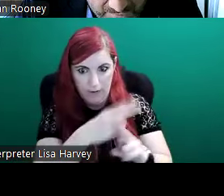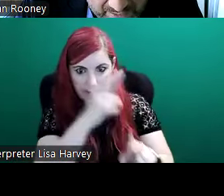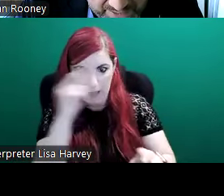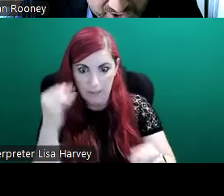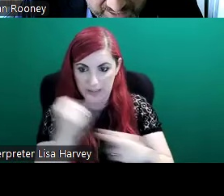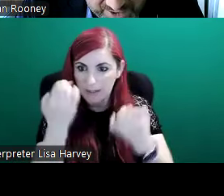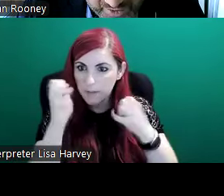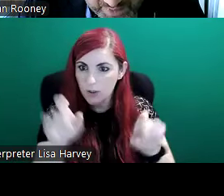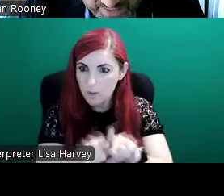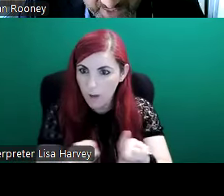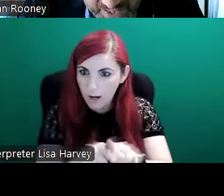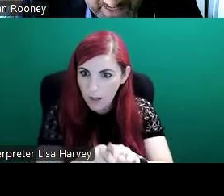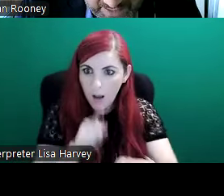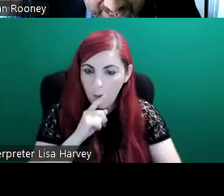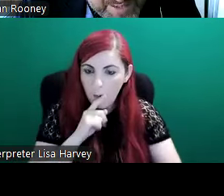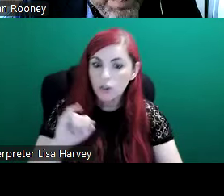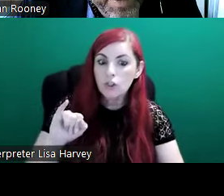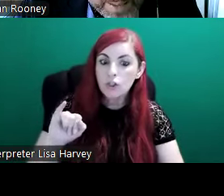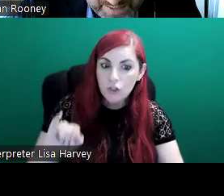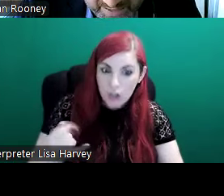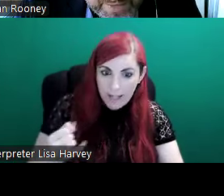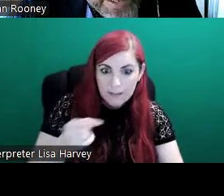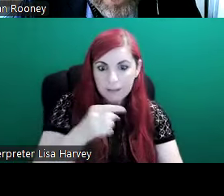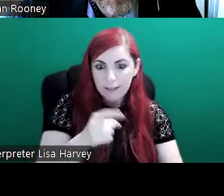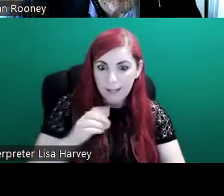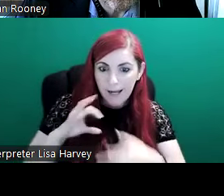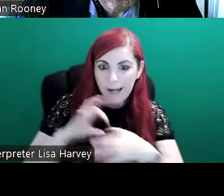Ironically, Jellett contributed the Gleizesinspired nativity, which you see in the